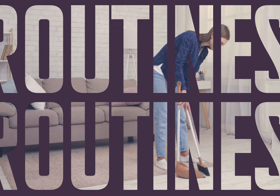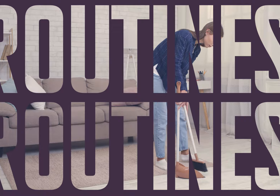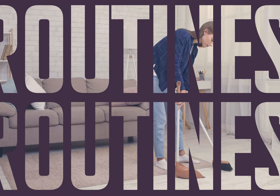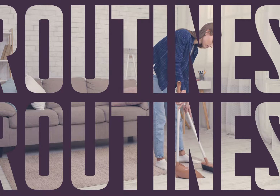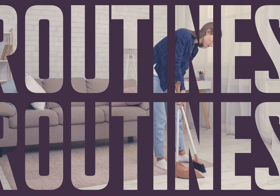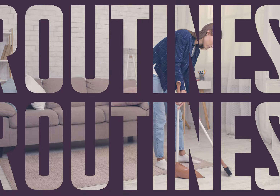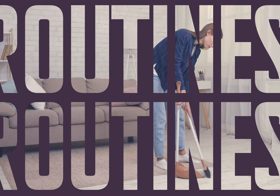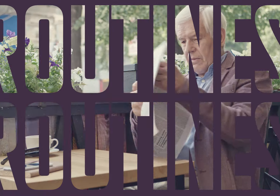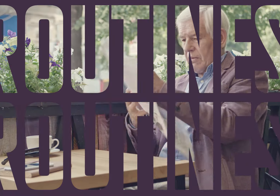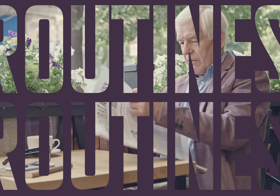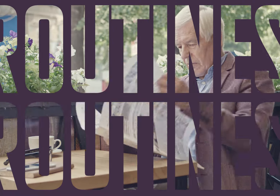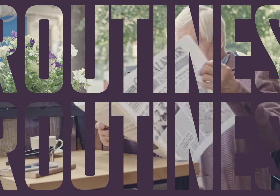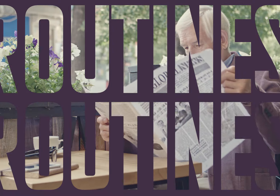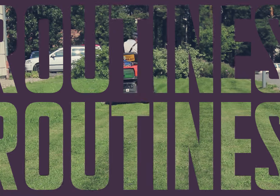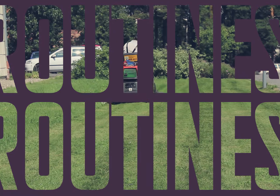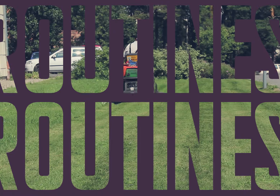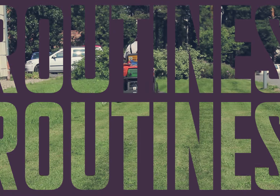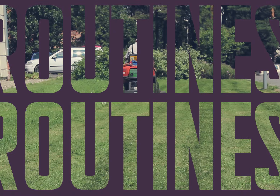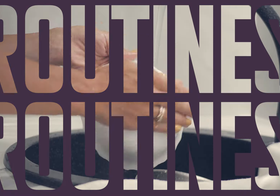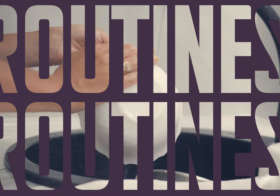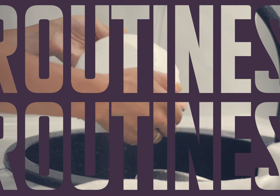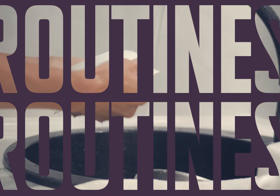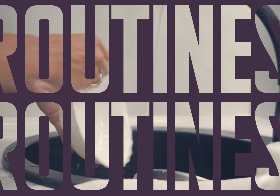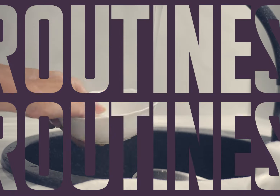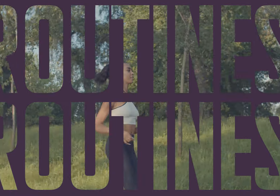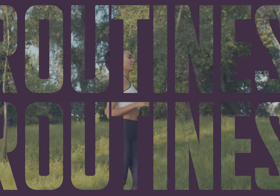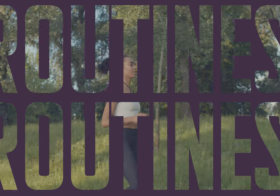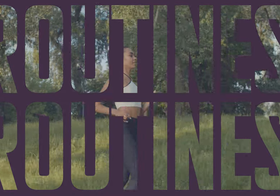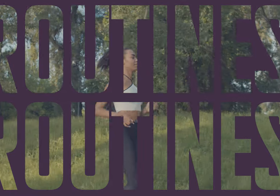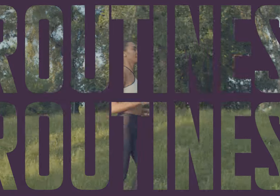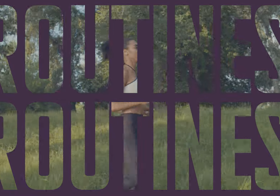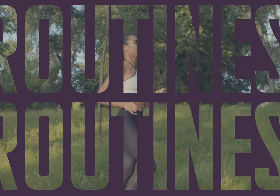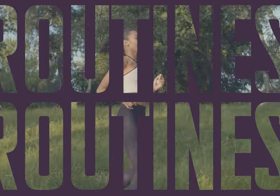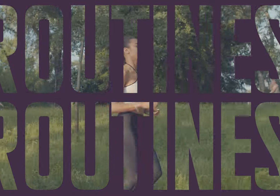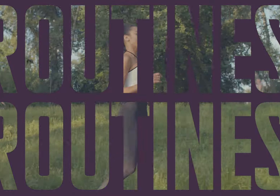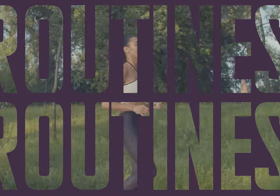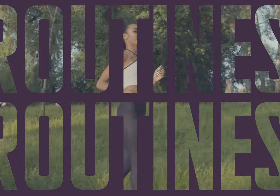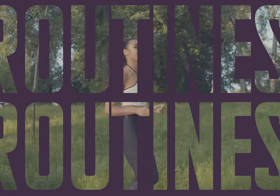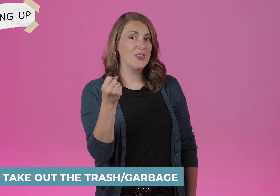because we do way too many things, and I couldn't pack all of our regular activities in one video.